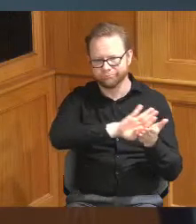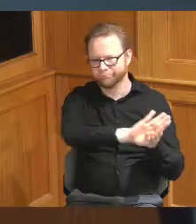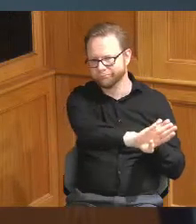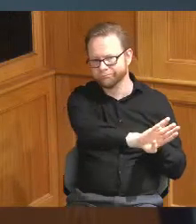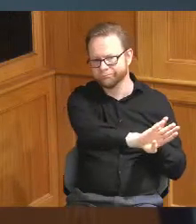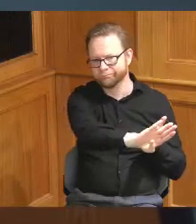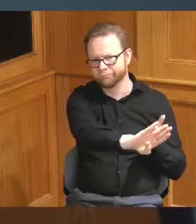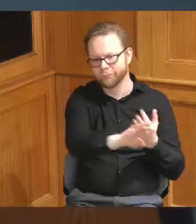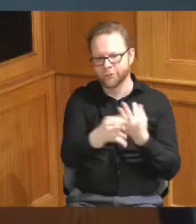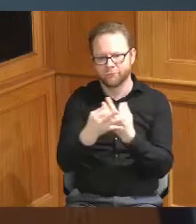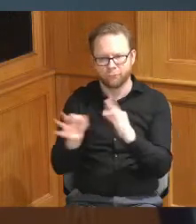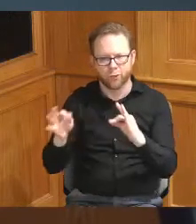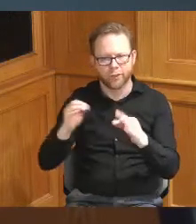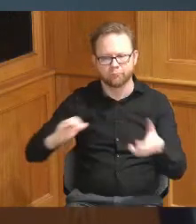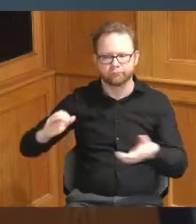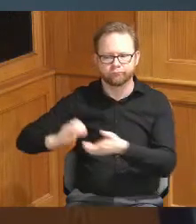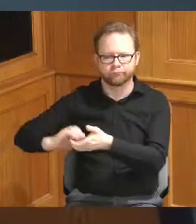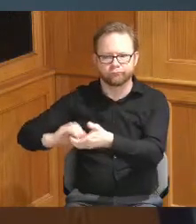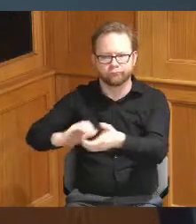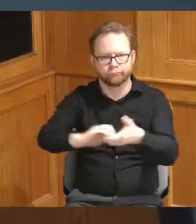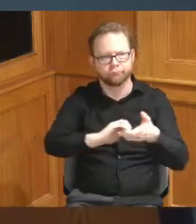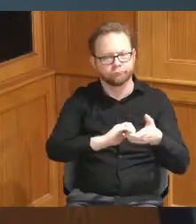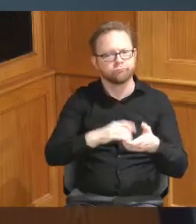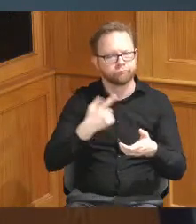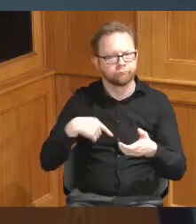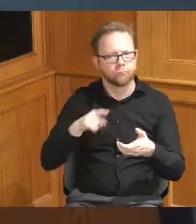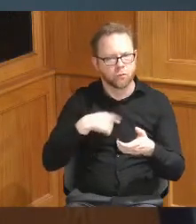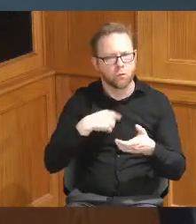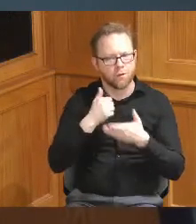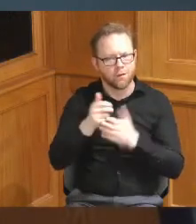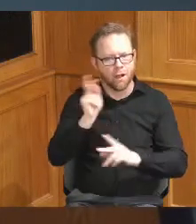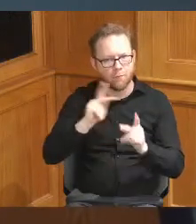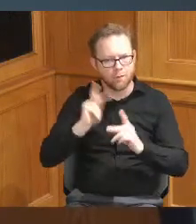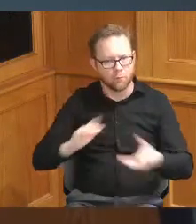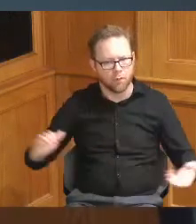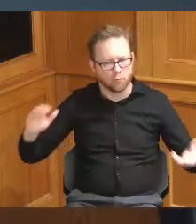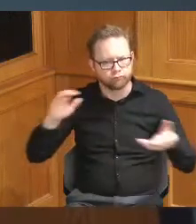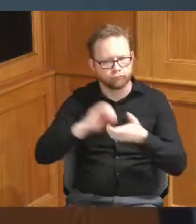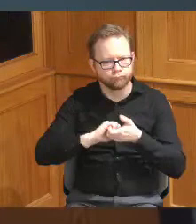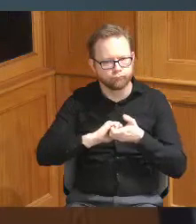and we collaborated and took the silos down so I hope that this could be examples that we can